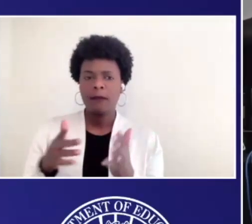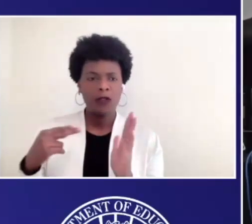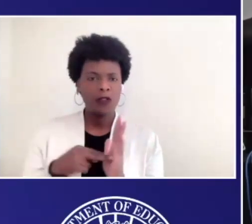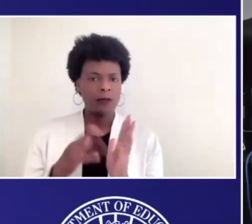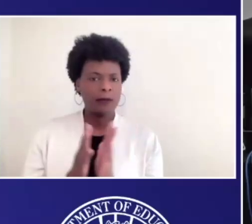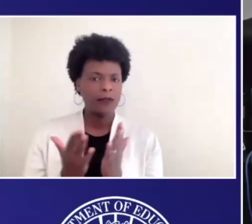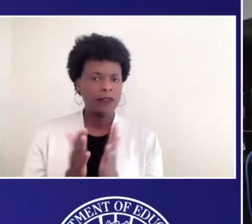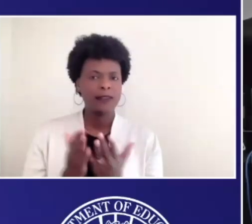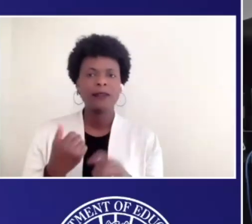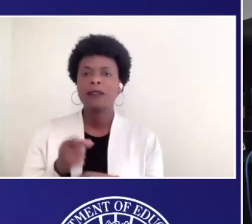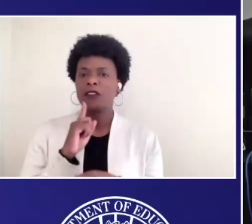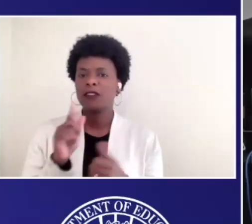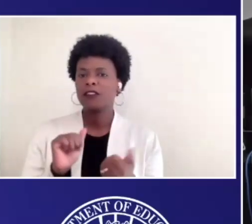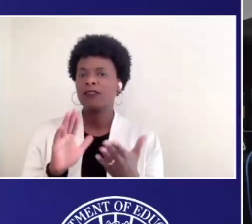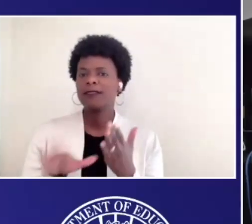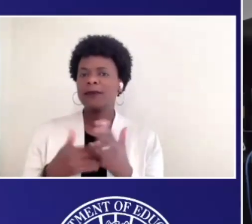to make sure I'm addressing all of them. Give me one second, please.